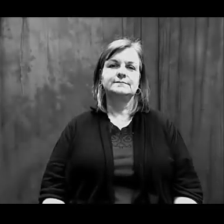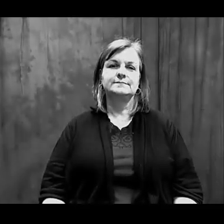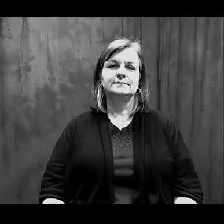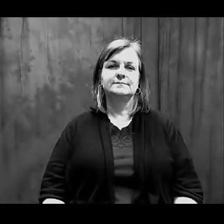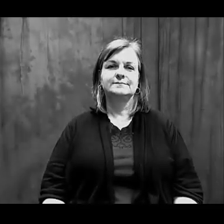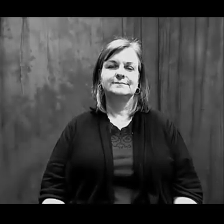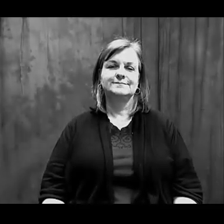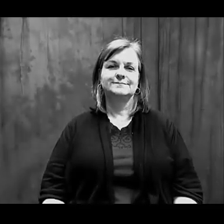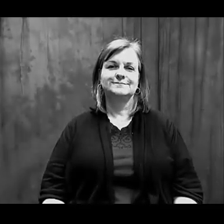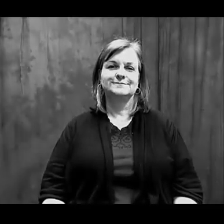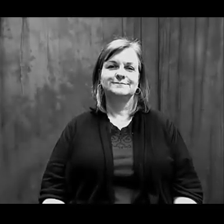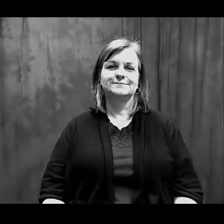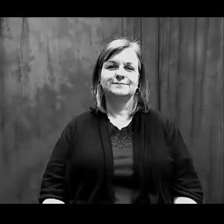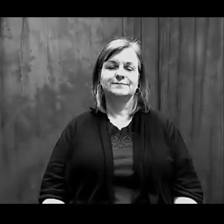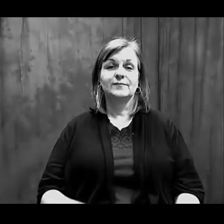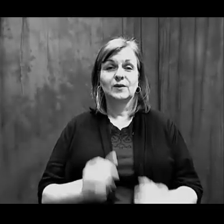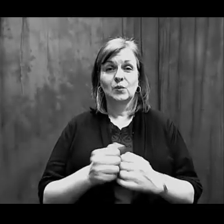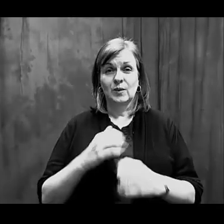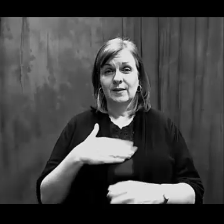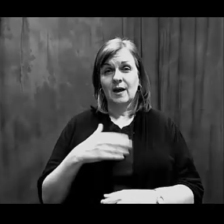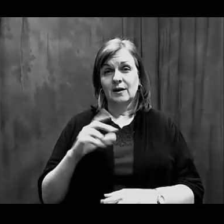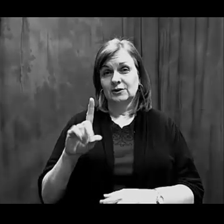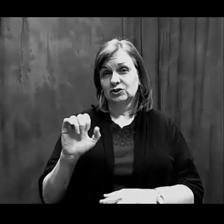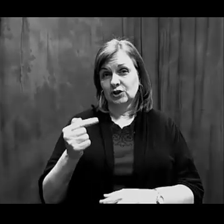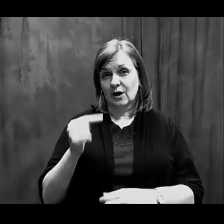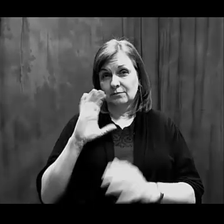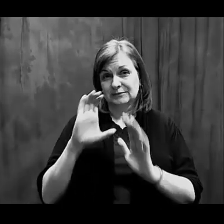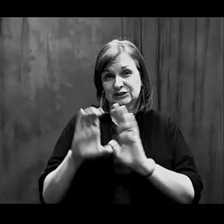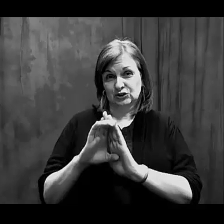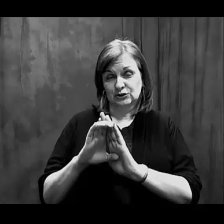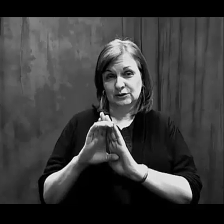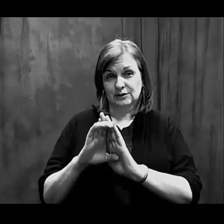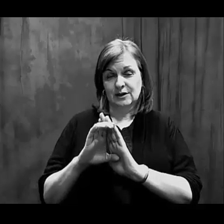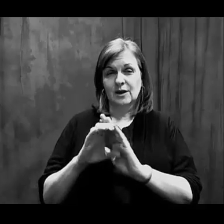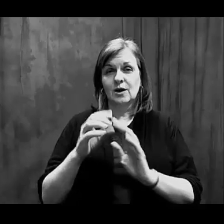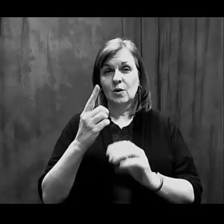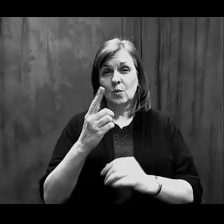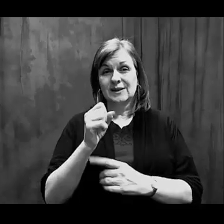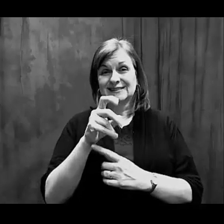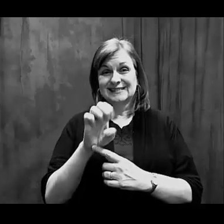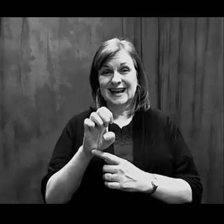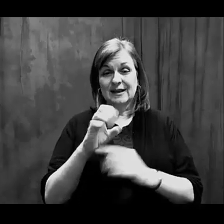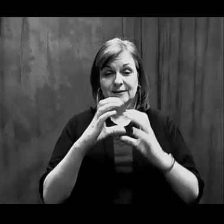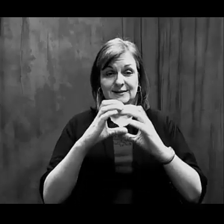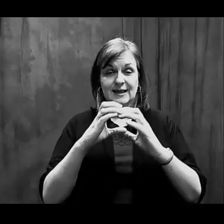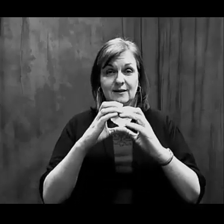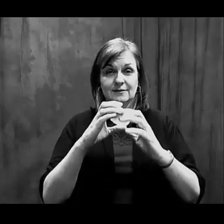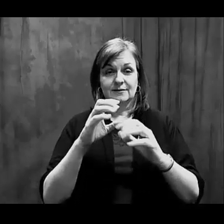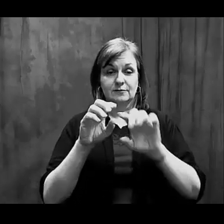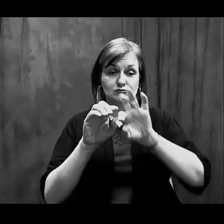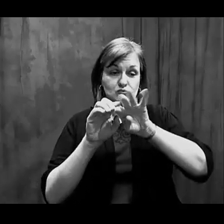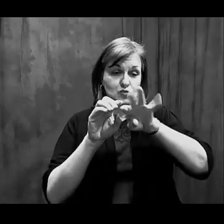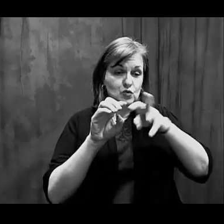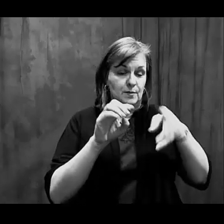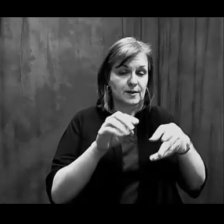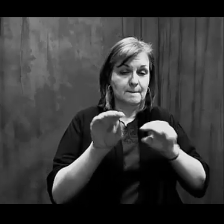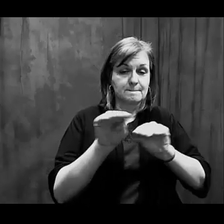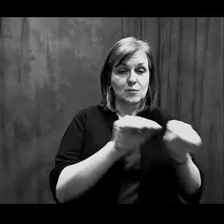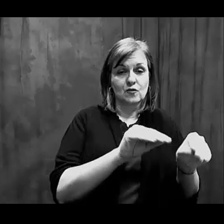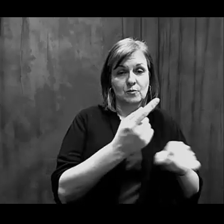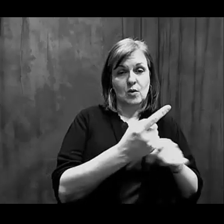so in our puppy that we saw the neural crest cells on one side would have migrated properly